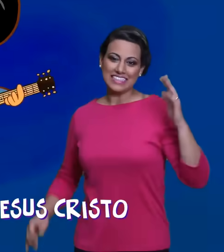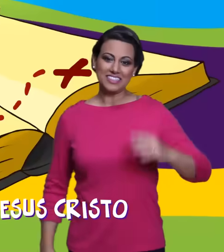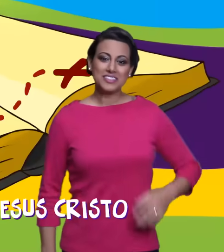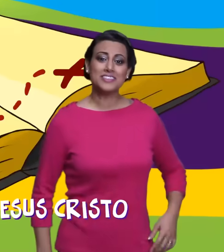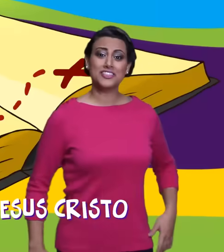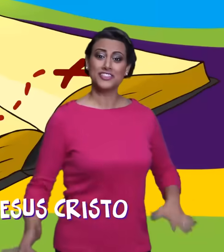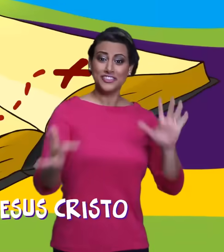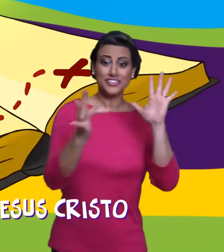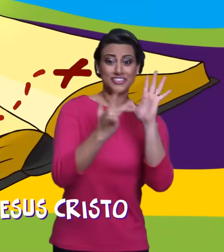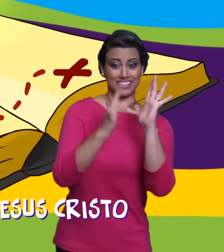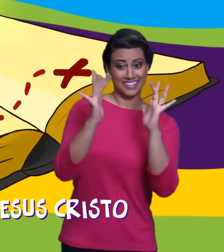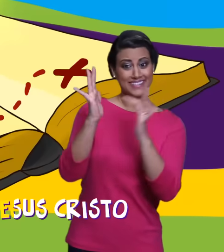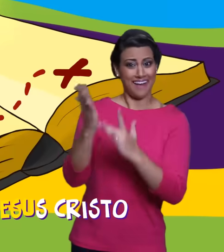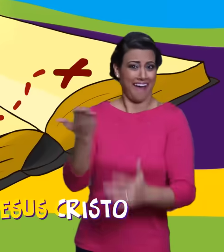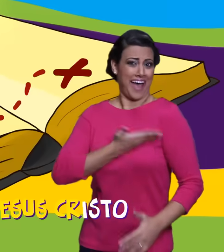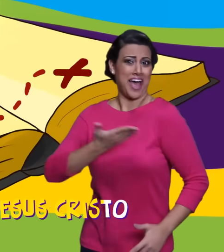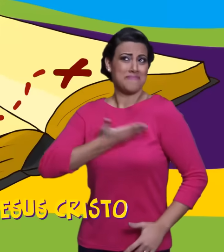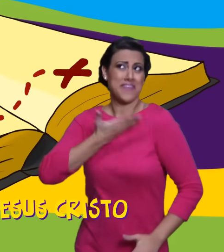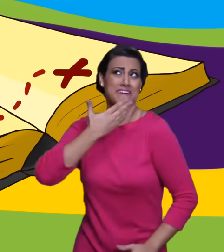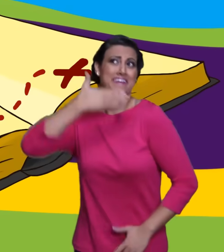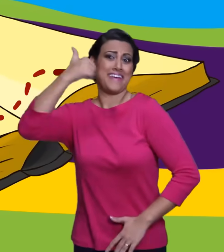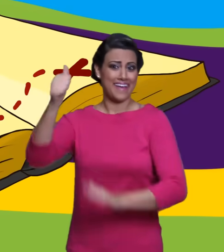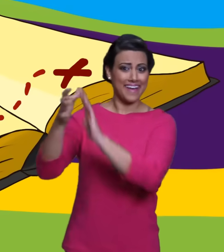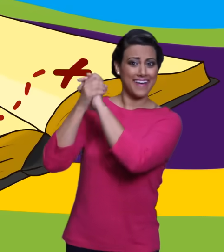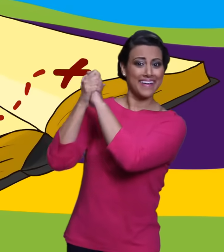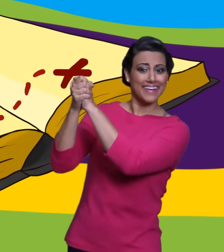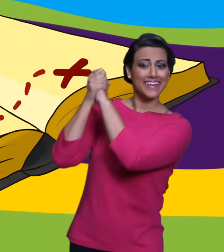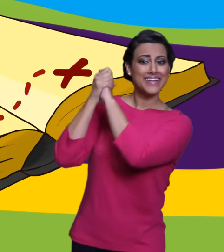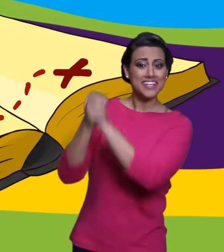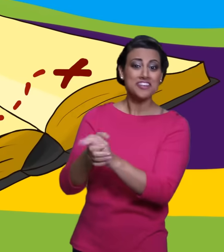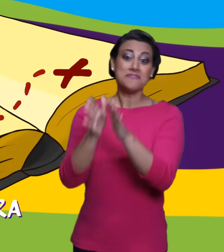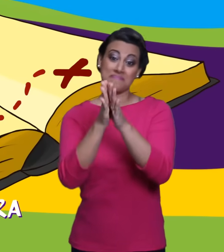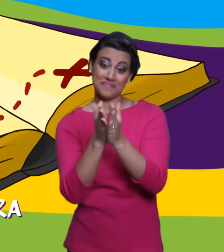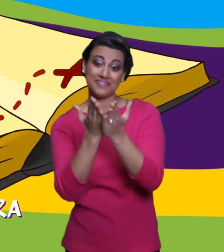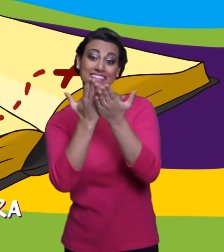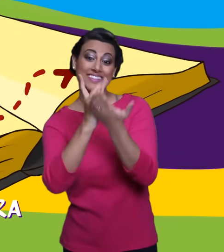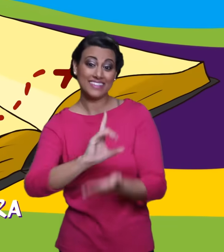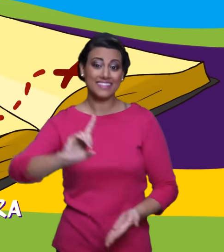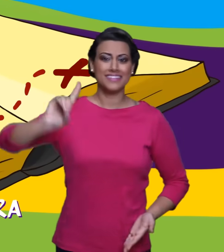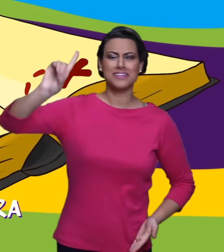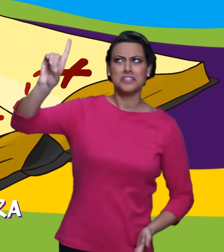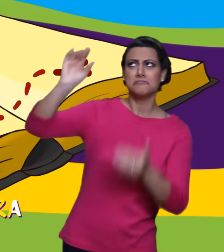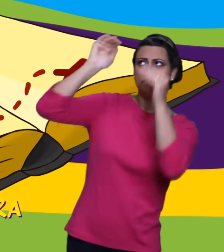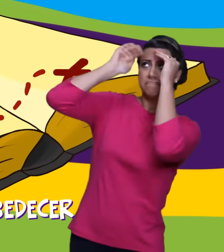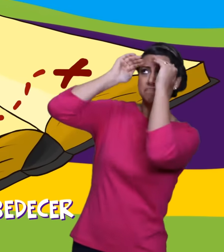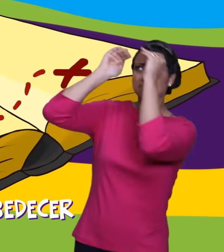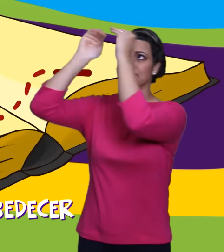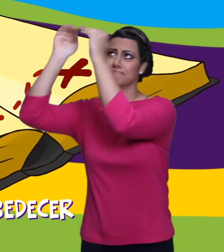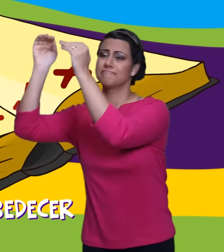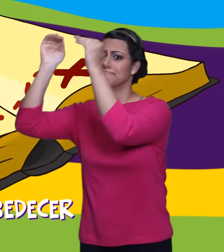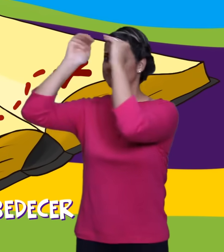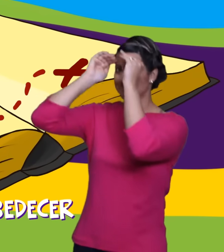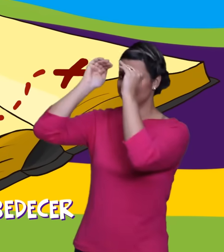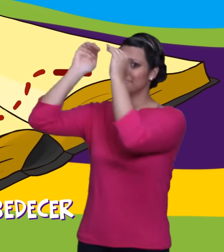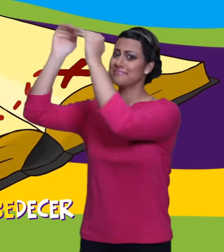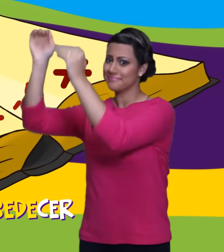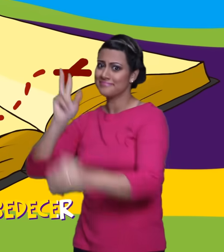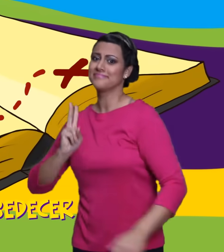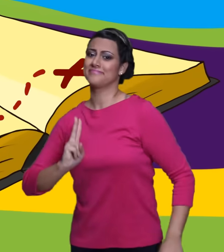MY BEST FRIEND IS JESUS CHRIST YOU CAN BELIEVE HIS WORD I WILL ALWAYS OBEY